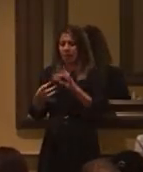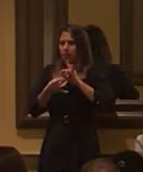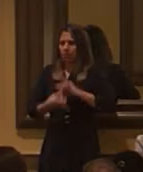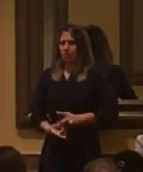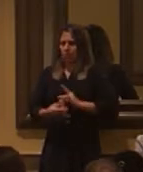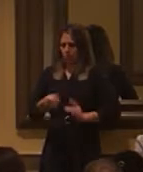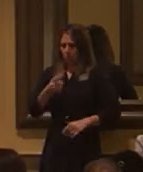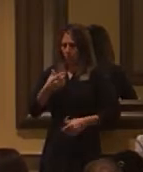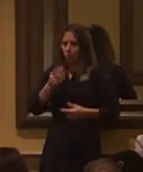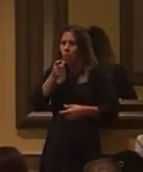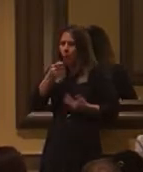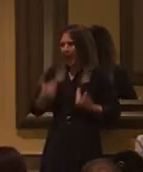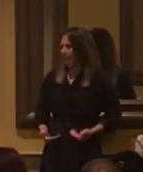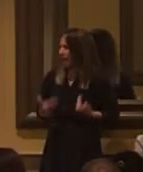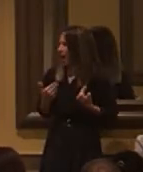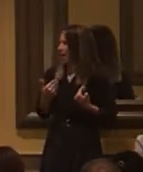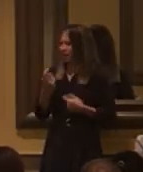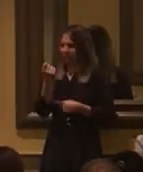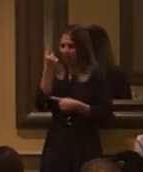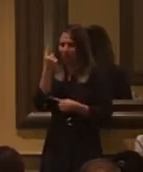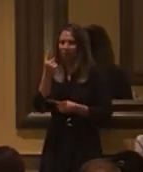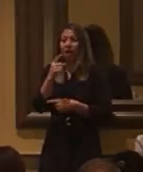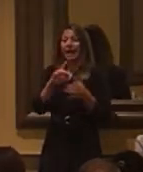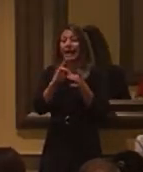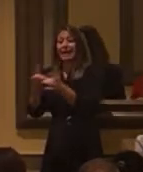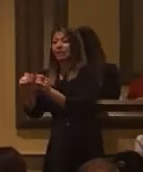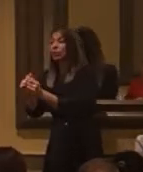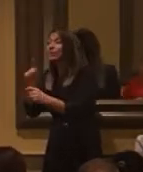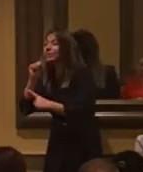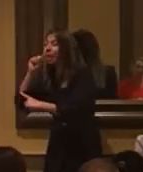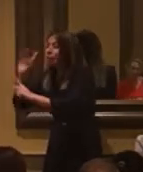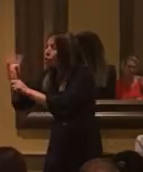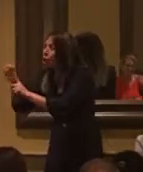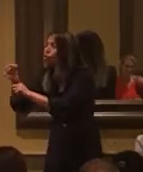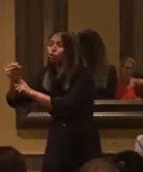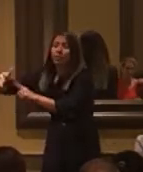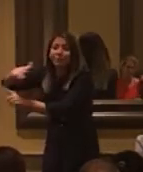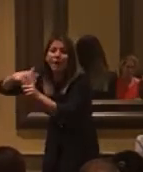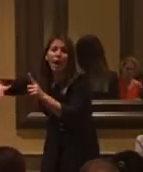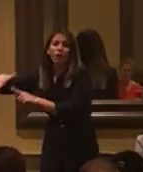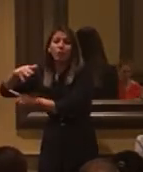connecting them to Deaf culture and their environment, connecting them to each other,